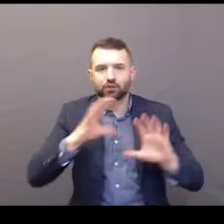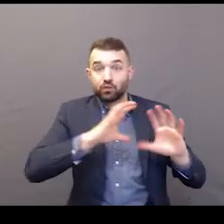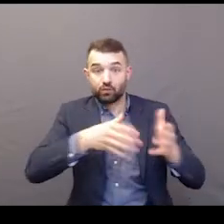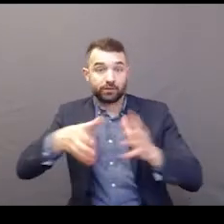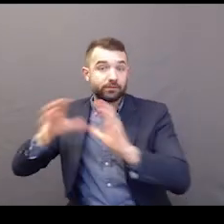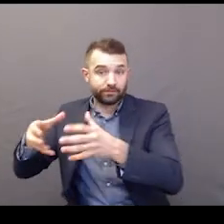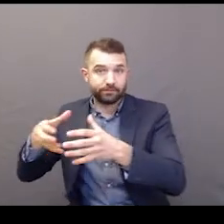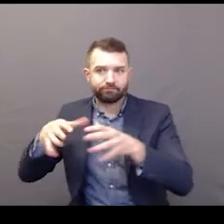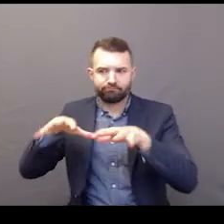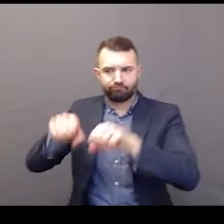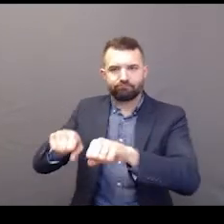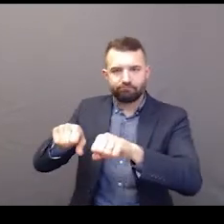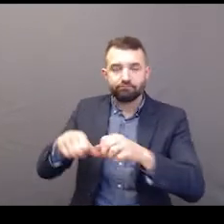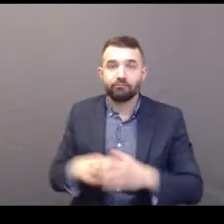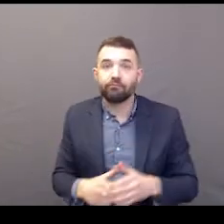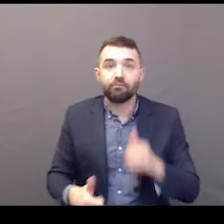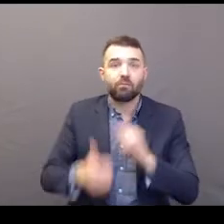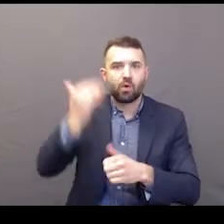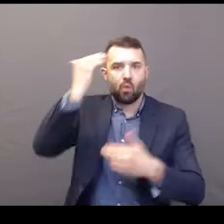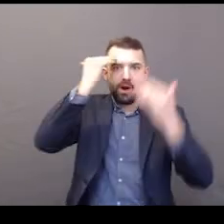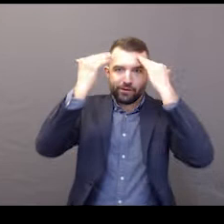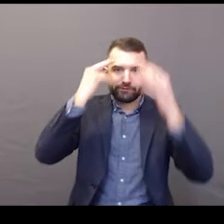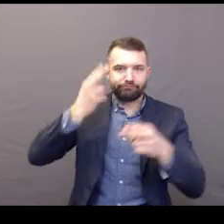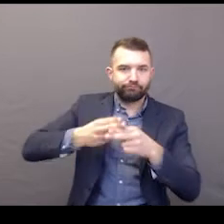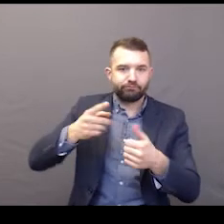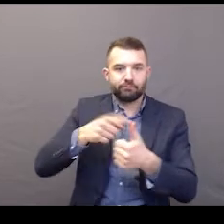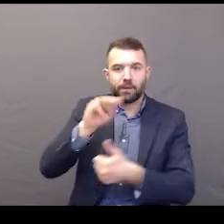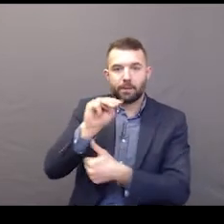Most familiar are the Muckleshoot, Suquamish and Tulalip tribes.